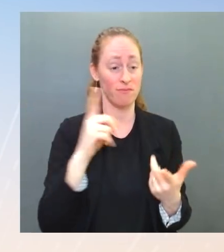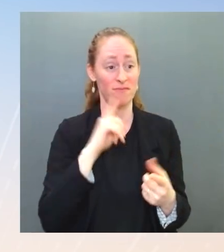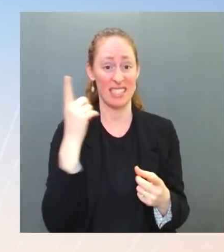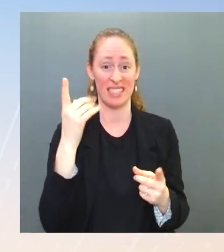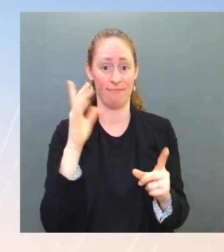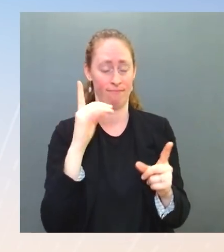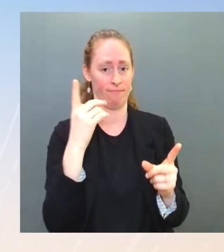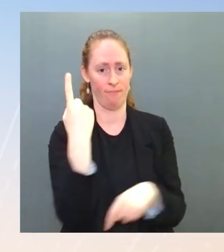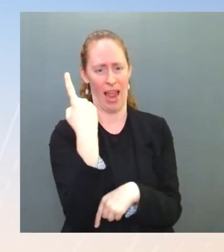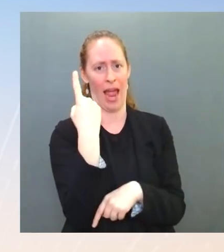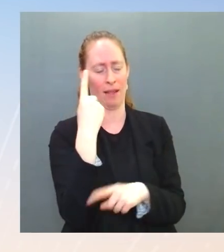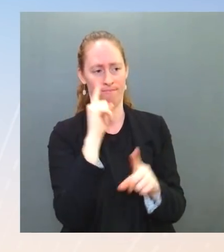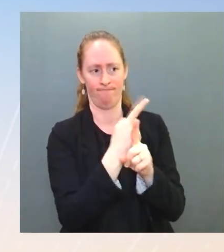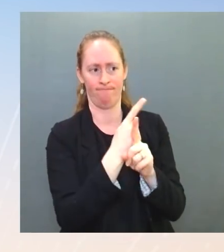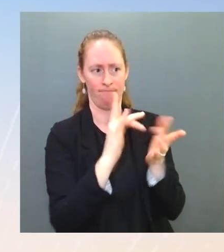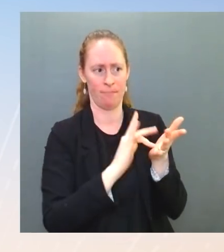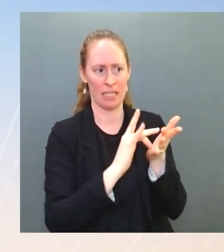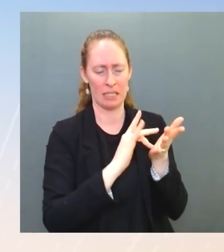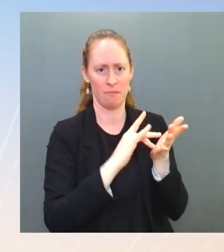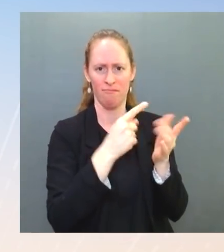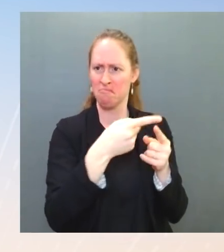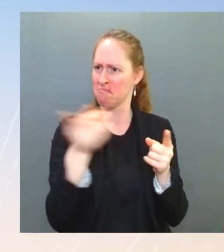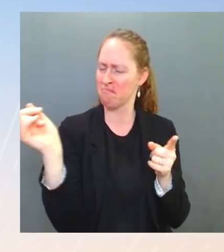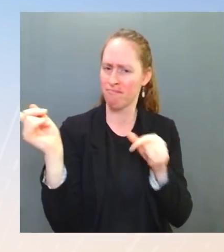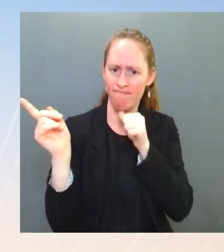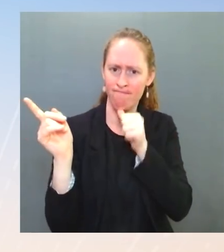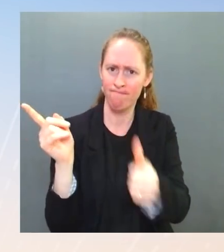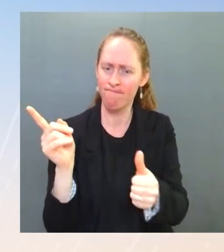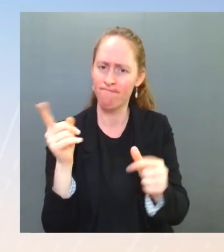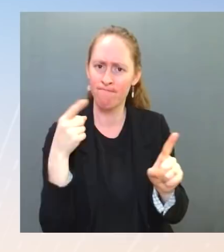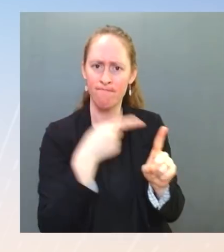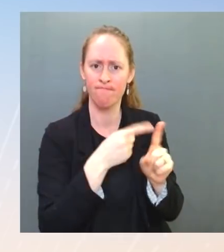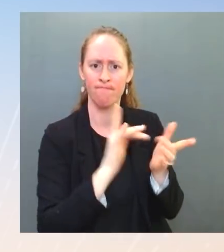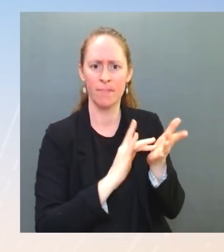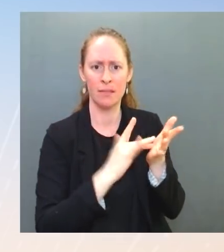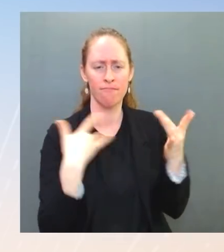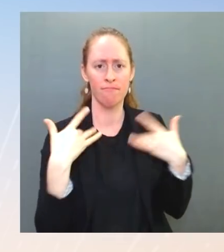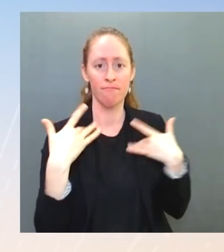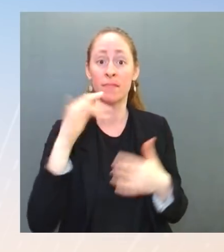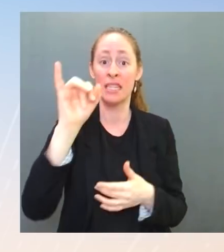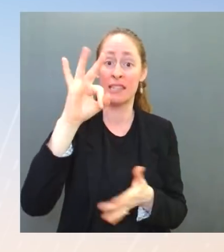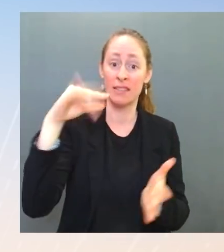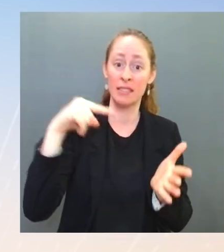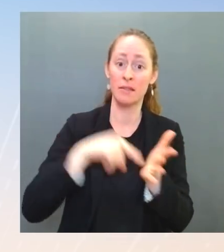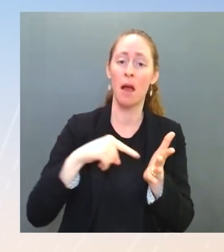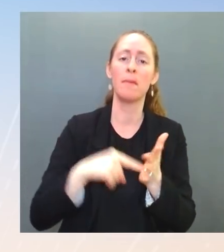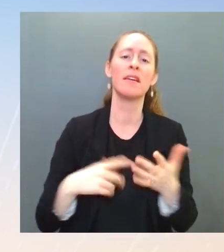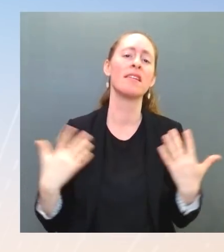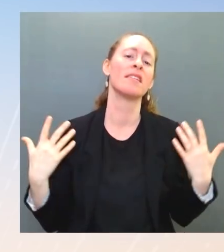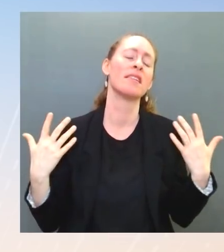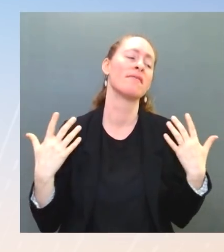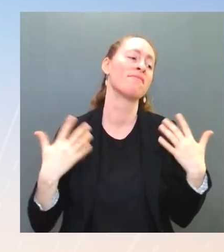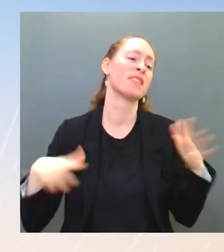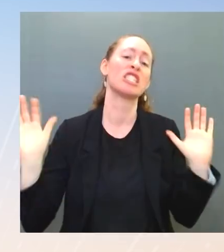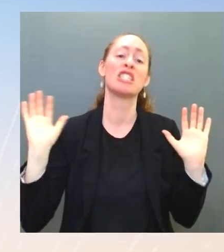are more likely to avoid seeking additional medical care than those without debt. Getting sick or taking care of loved ones